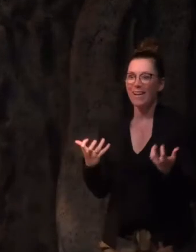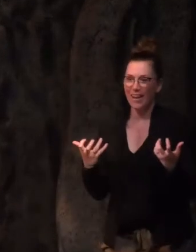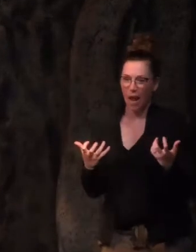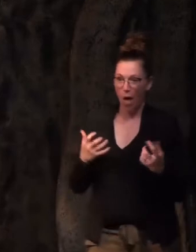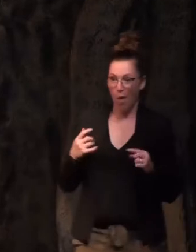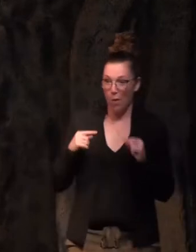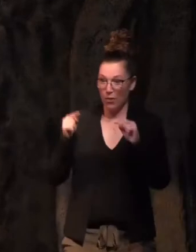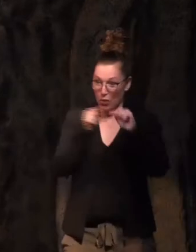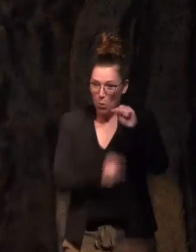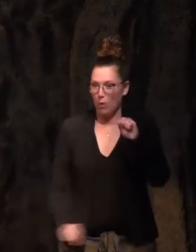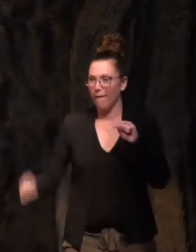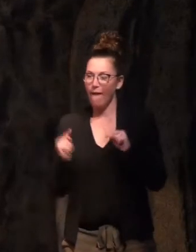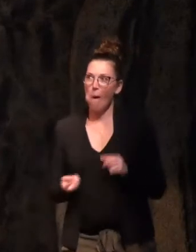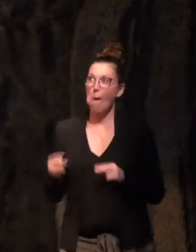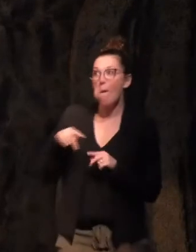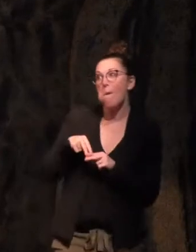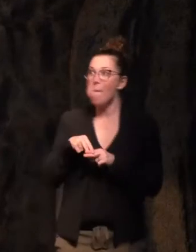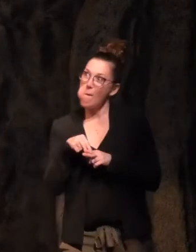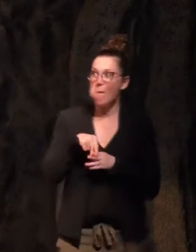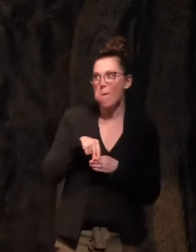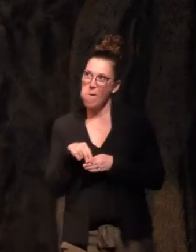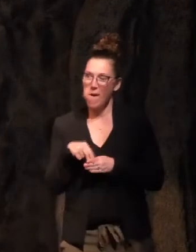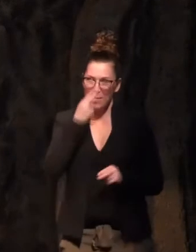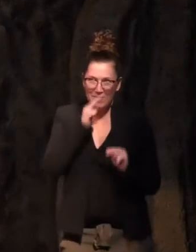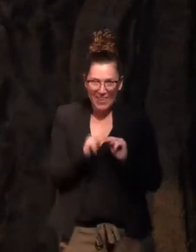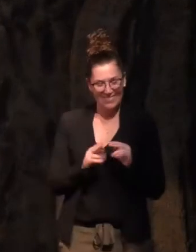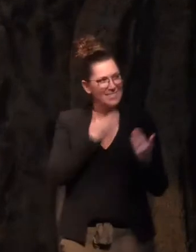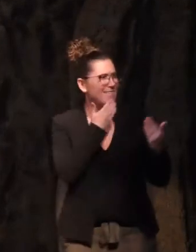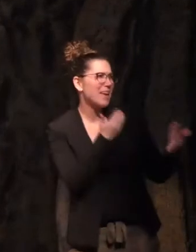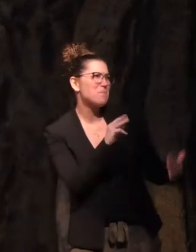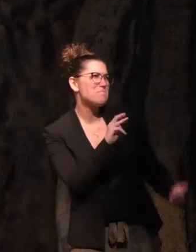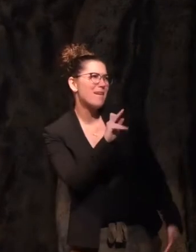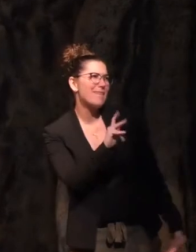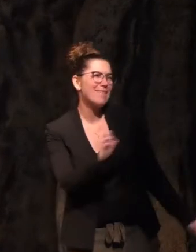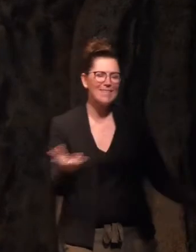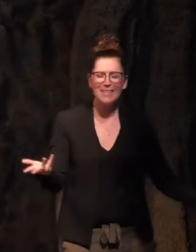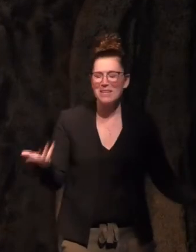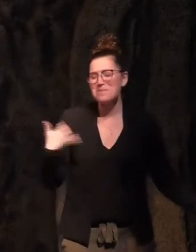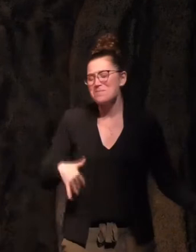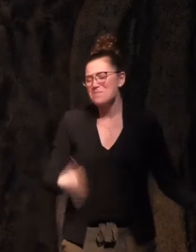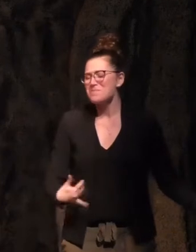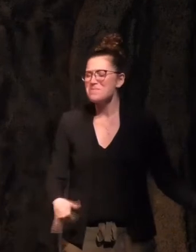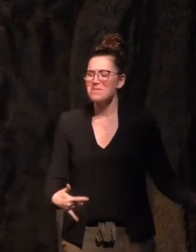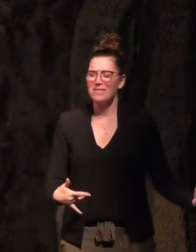I thought that would be fun, thank you Mike. That's really really super kind of you,